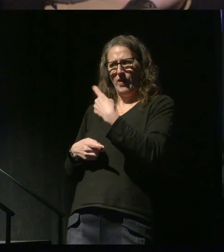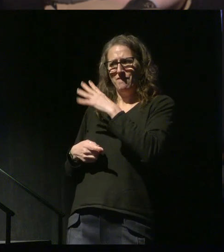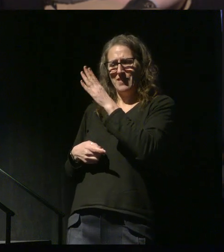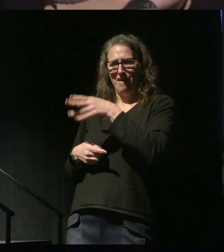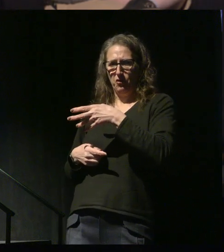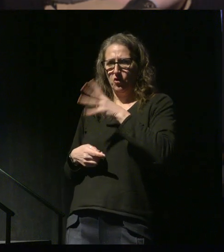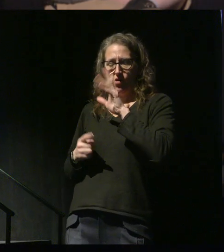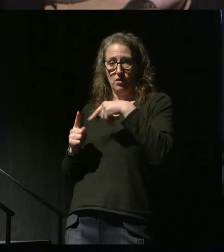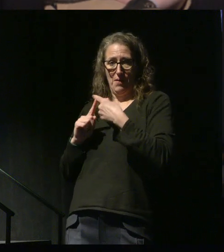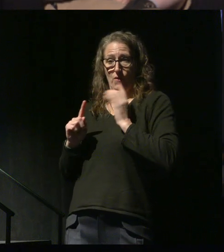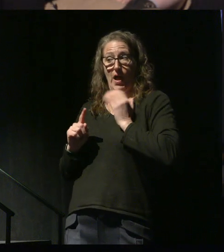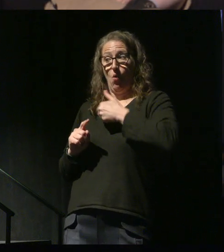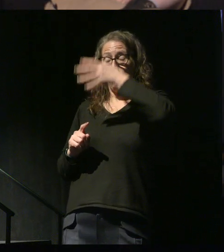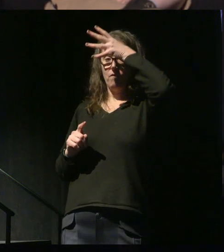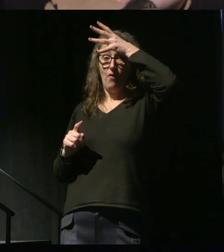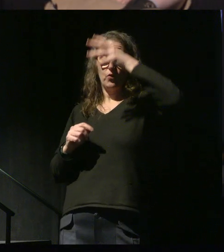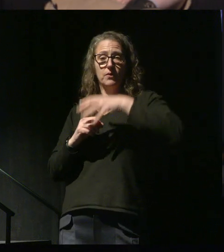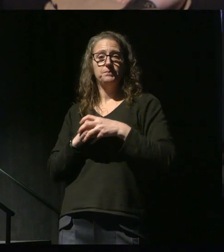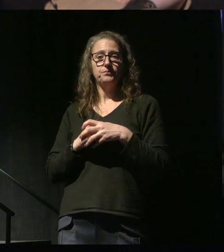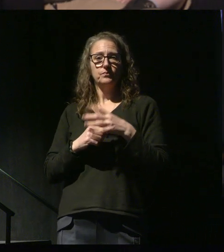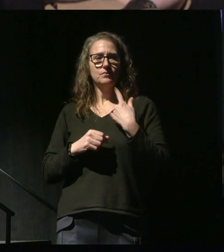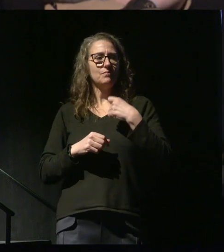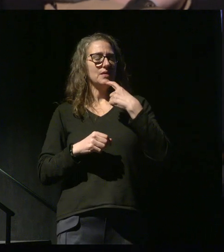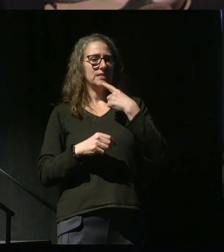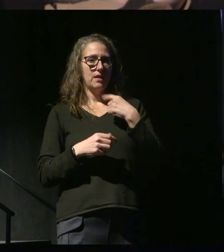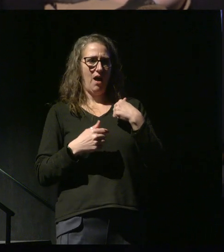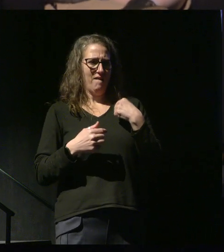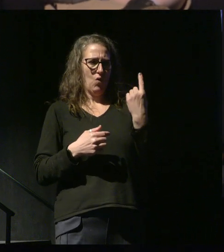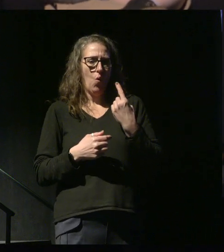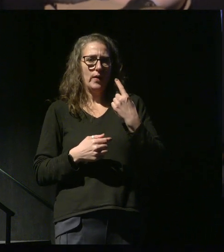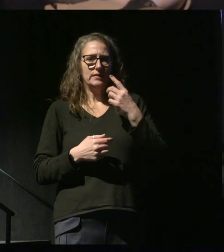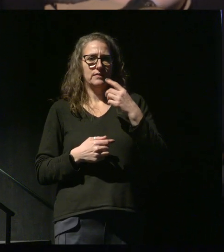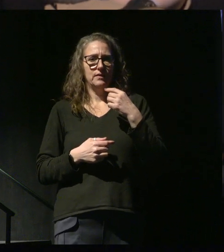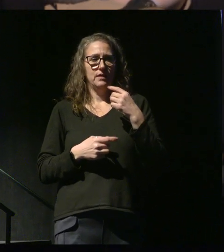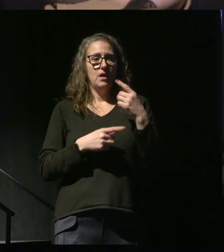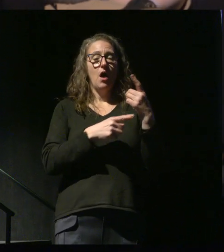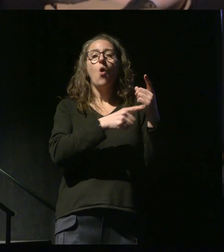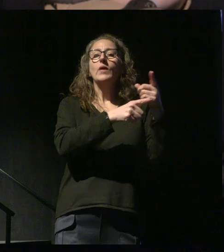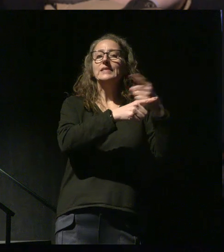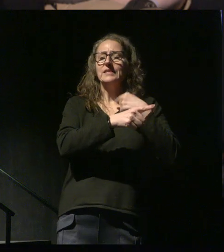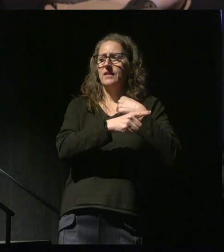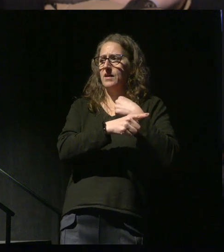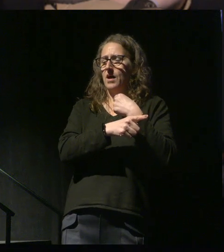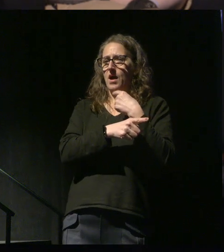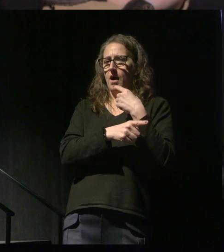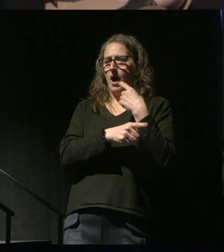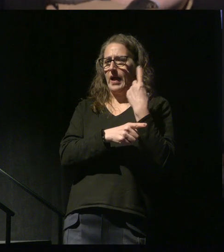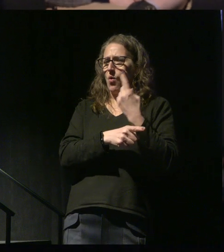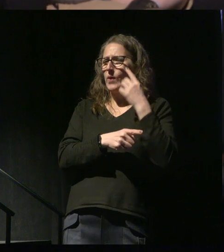Mm. - Mm. And he said, "I always assumed that dad was nice to you and that you were not abused."